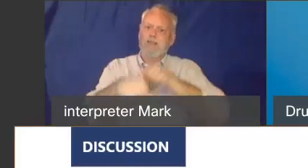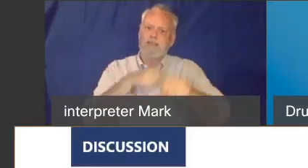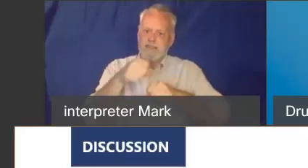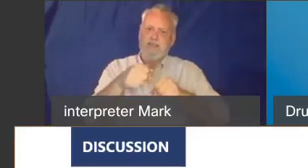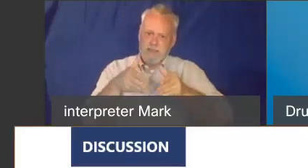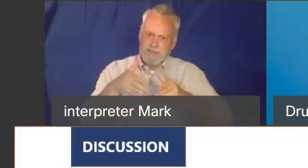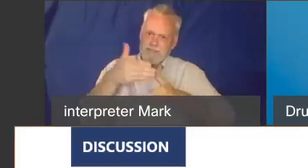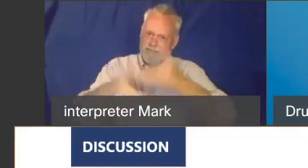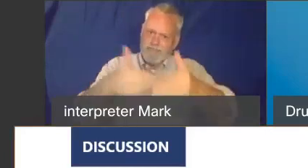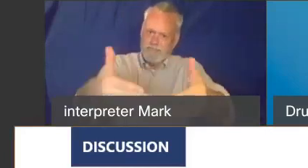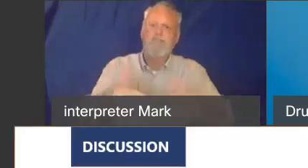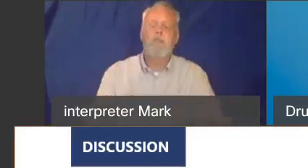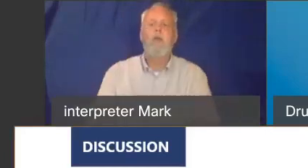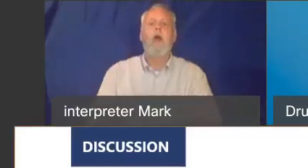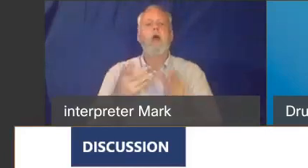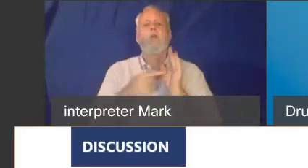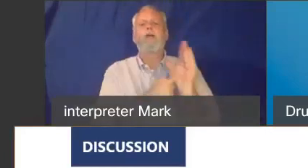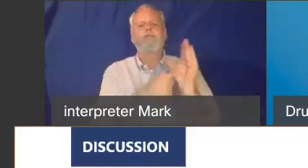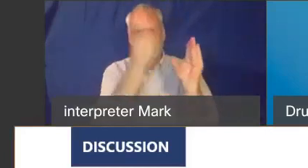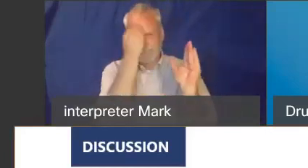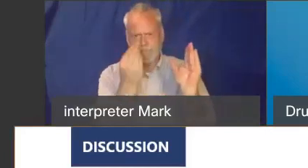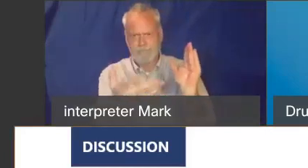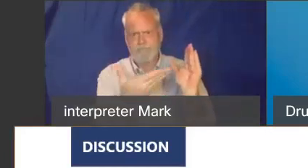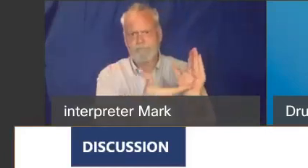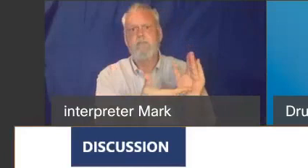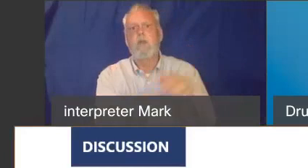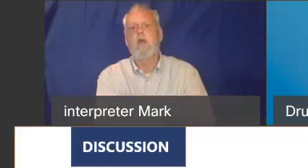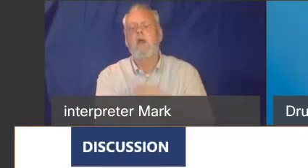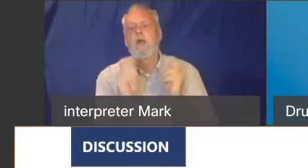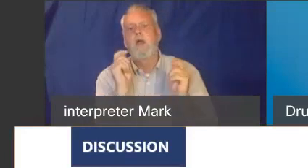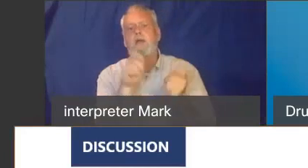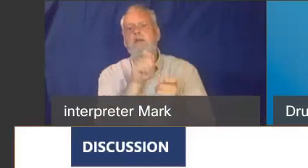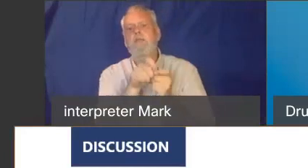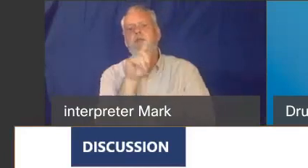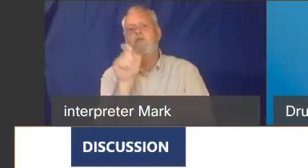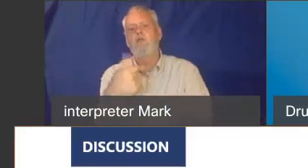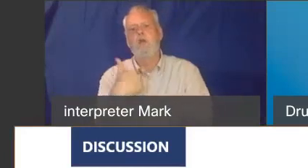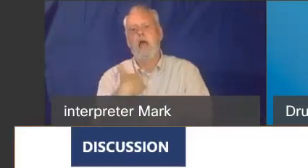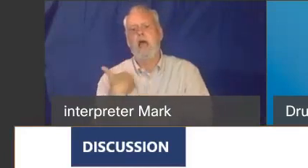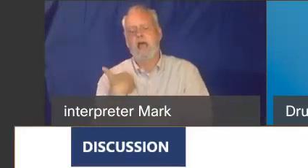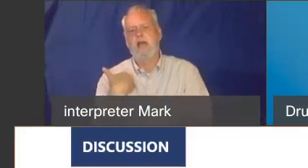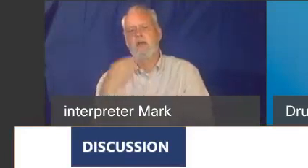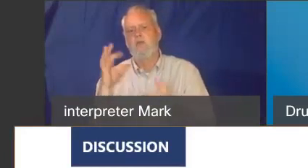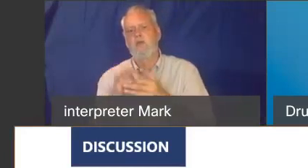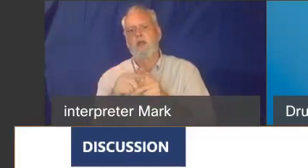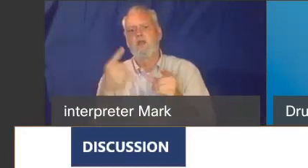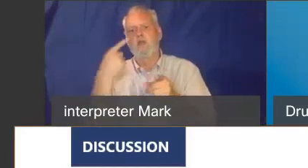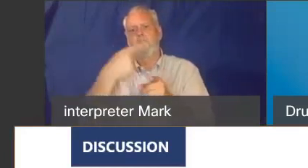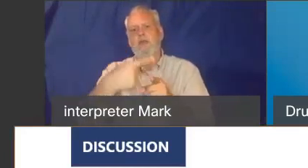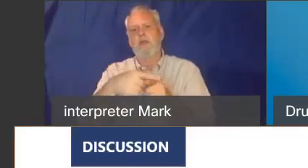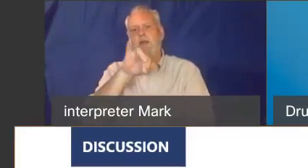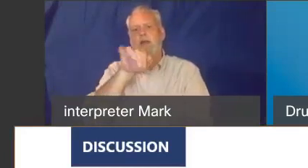I did want to point out a specific question that I had is related to the intersections with Jefferson and Madison.